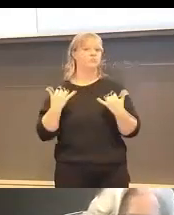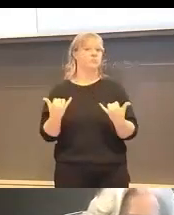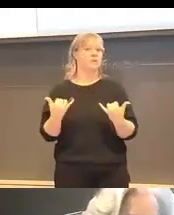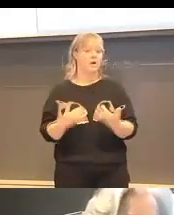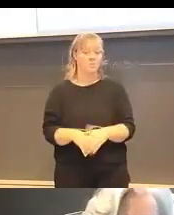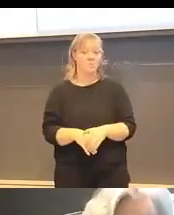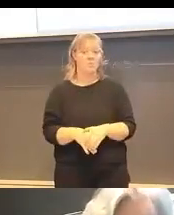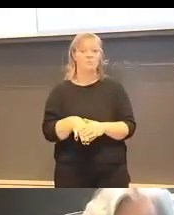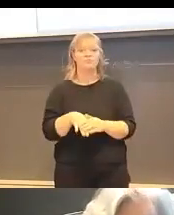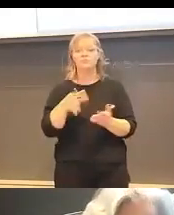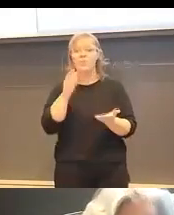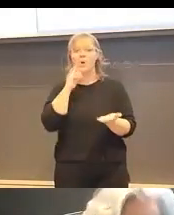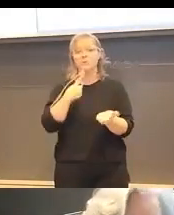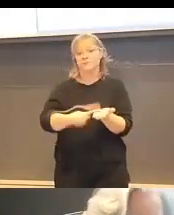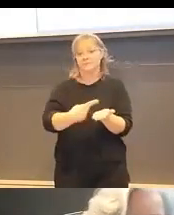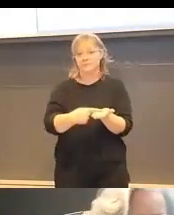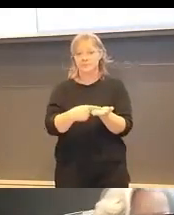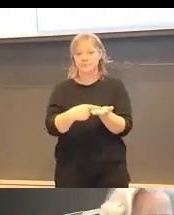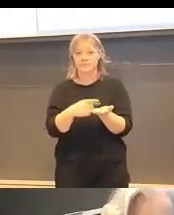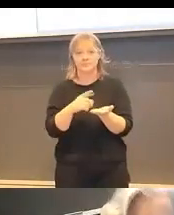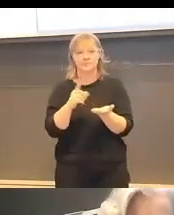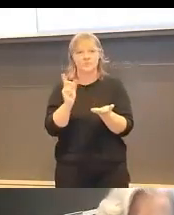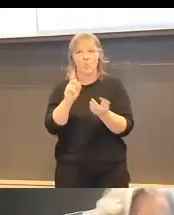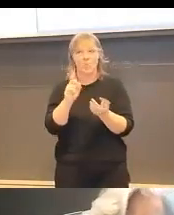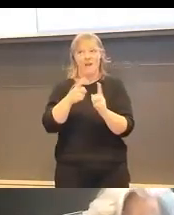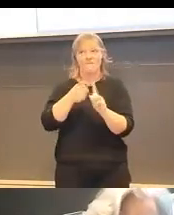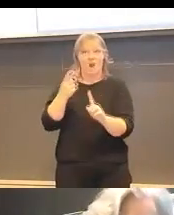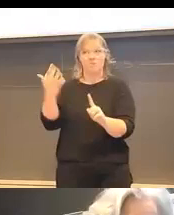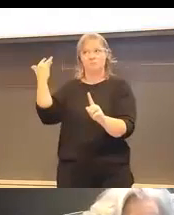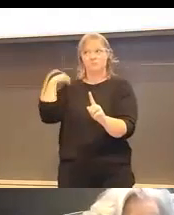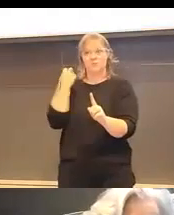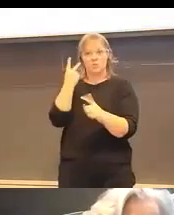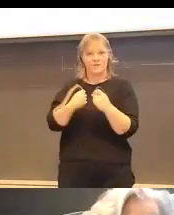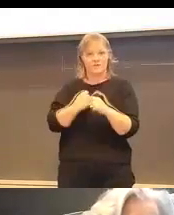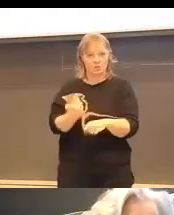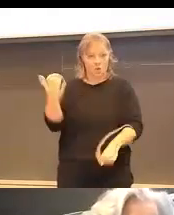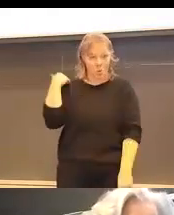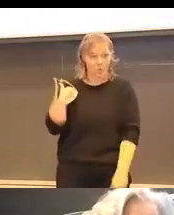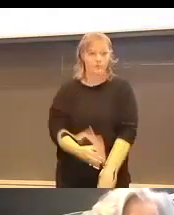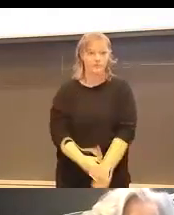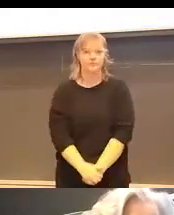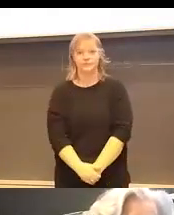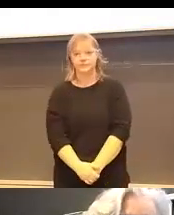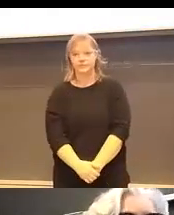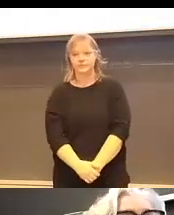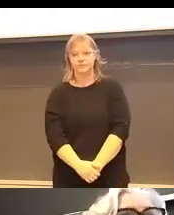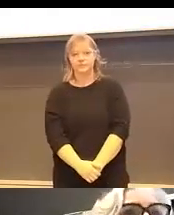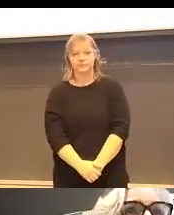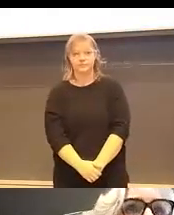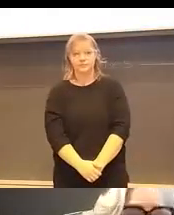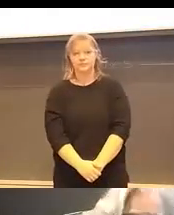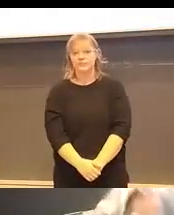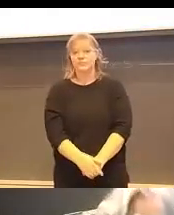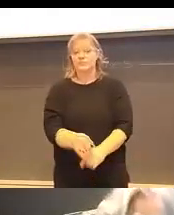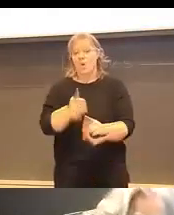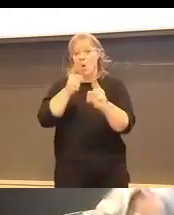to you a little bit about uh where we came from 12 years ago um so the goal has always been to create